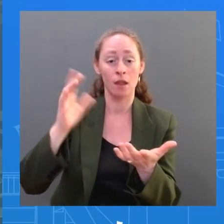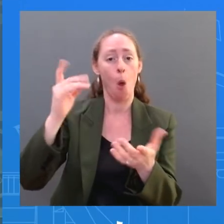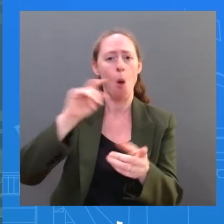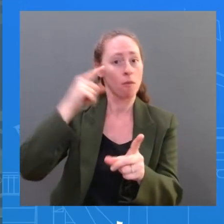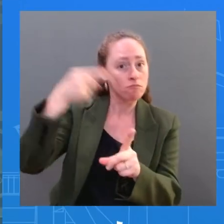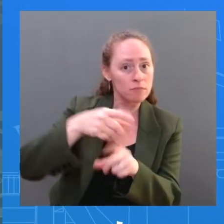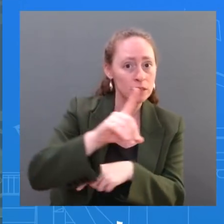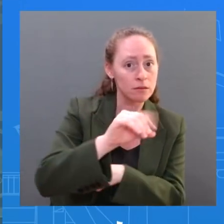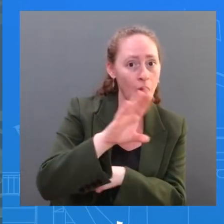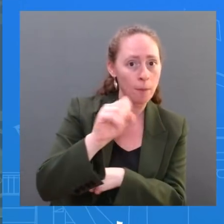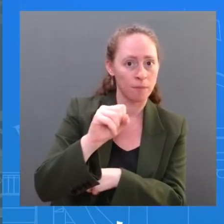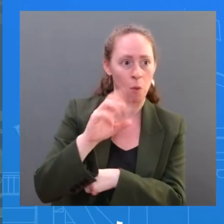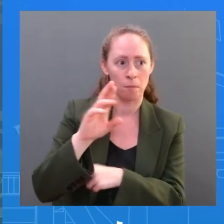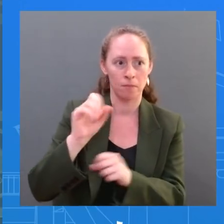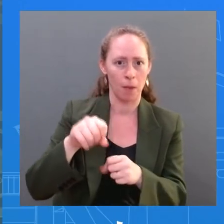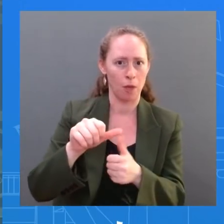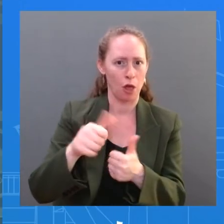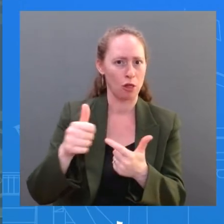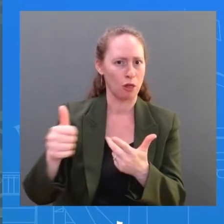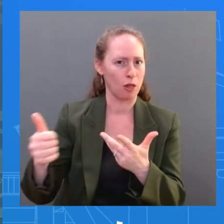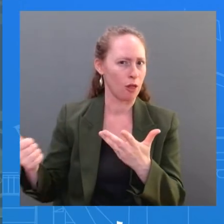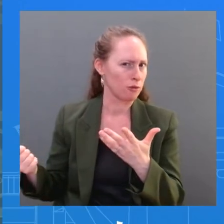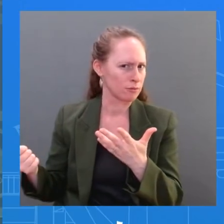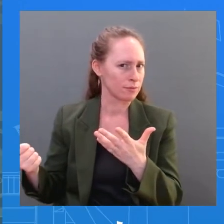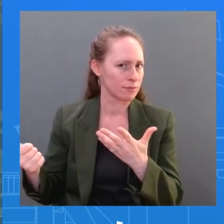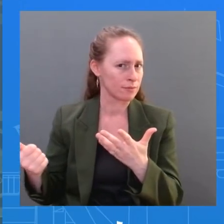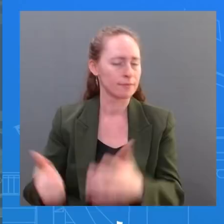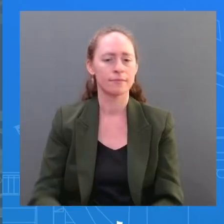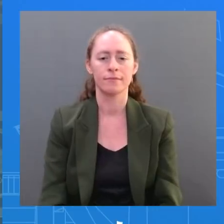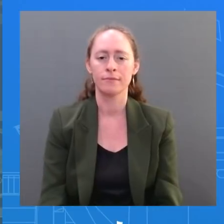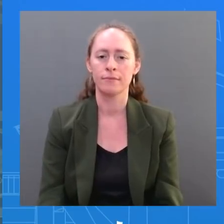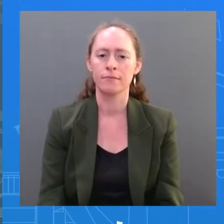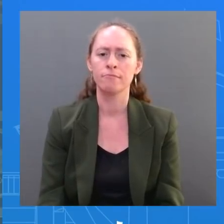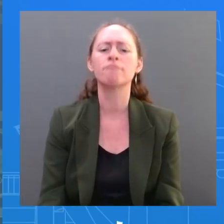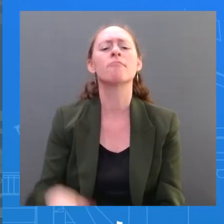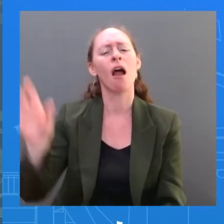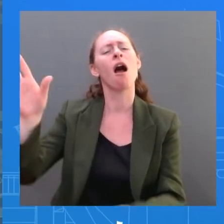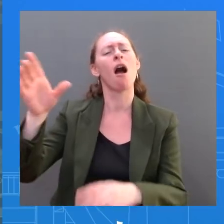and spoke to this -- to this this morning -- to this morning and also prior, is their decision.